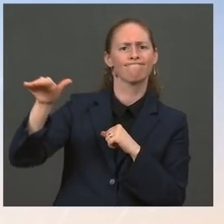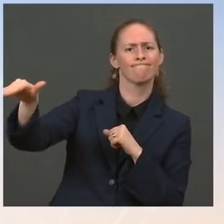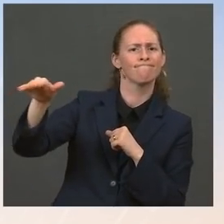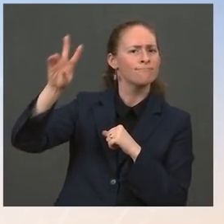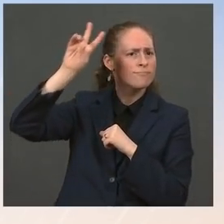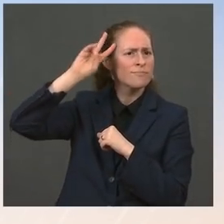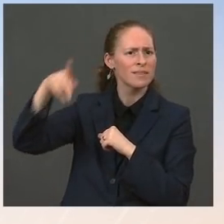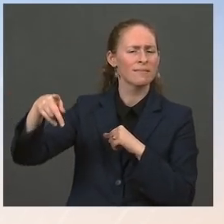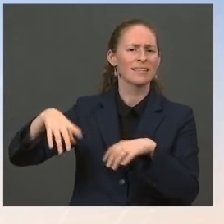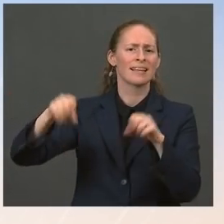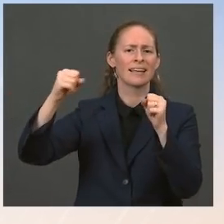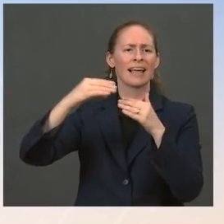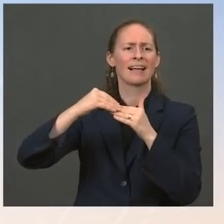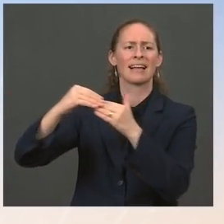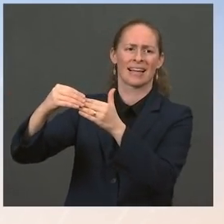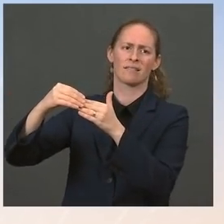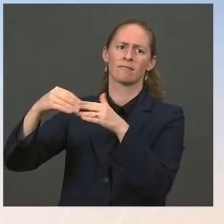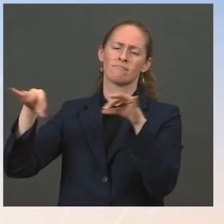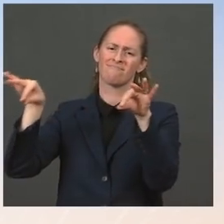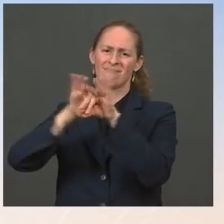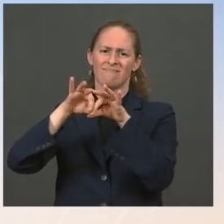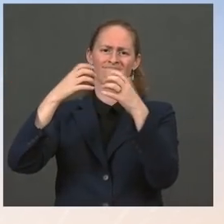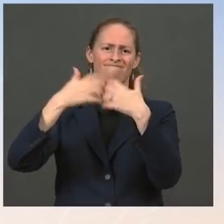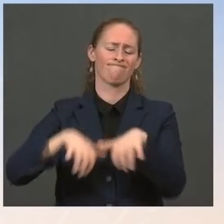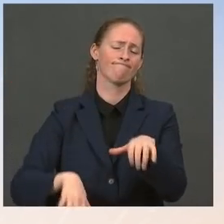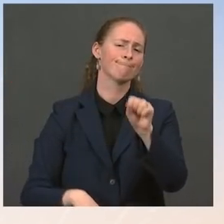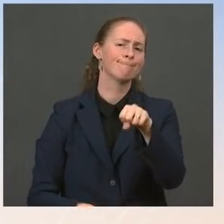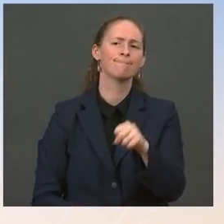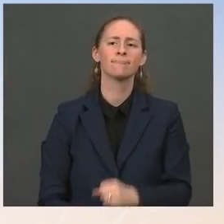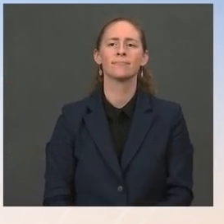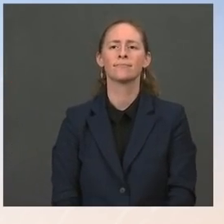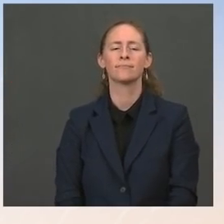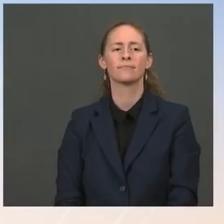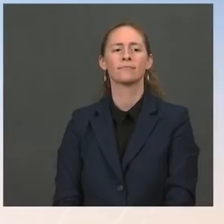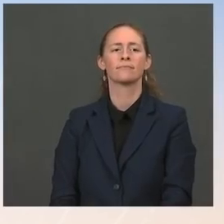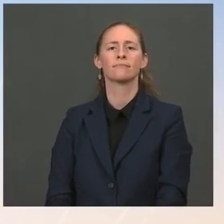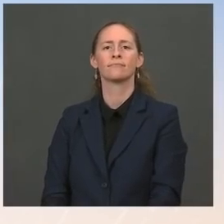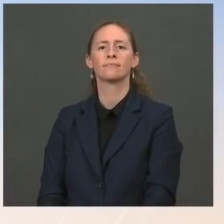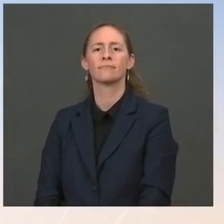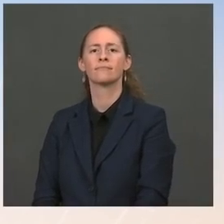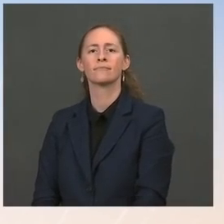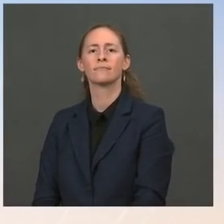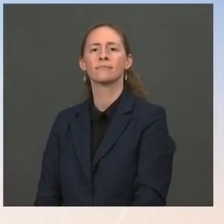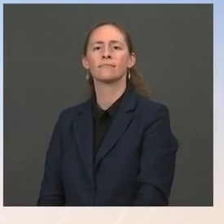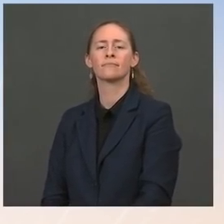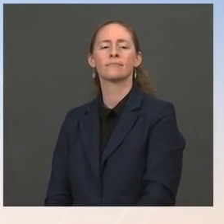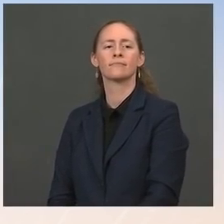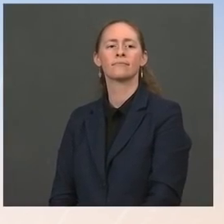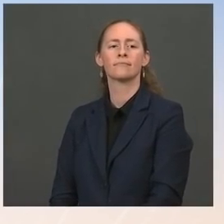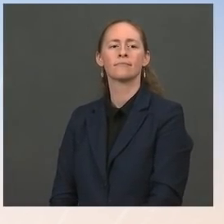and we need to get it done. Go ahead, Patsy. The Press: Thank you, Jen. I want to follow up on Taiwan. Administration officials -- including yourself, I believe,